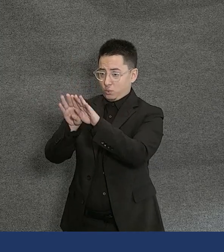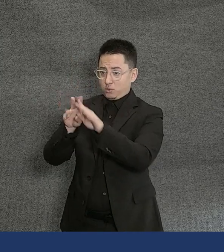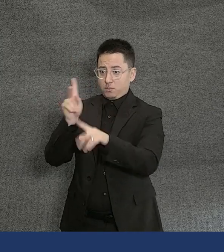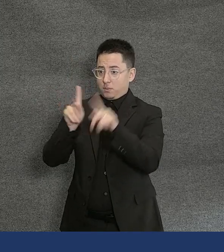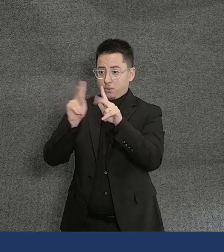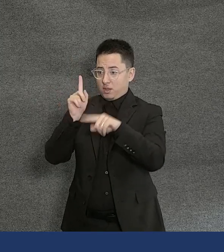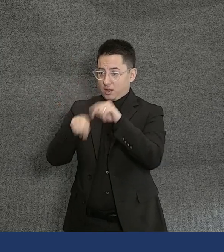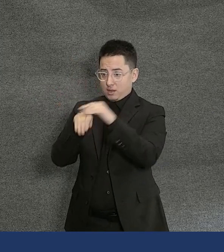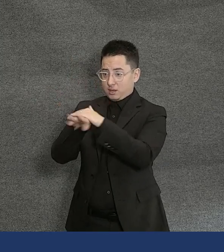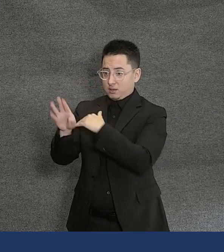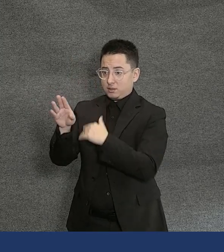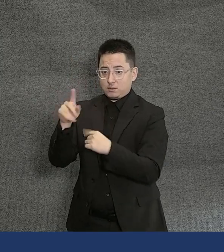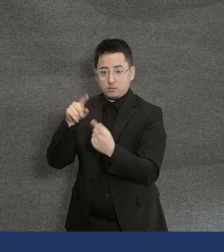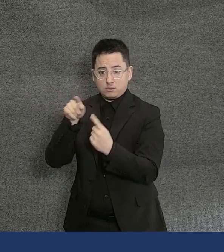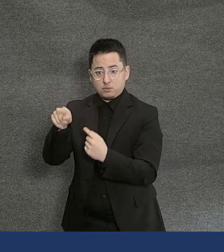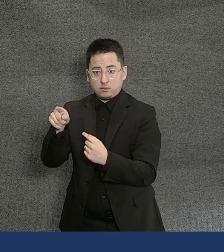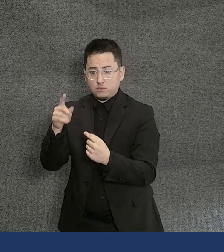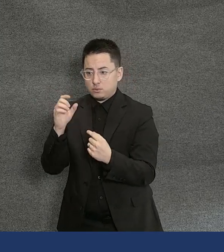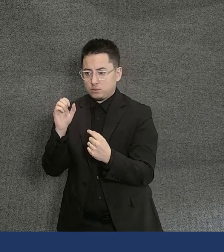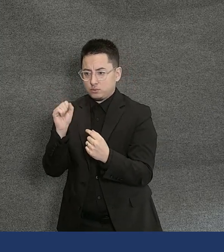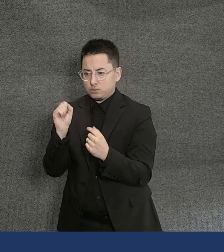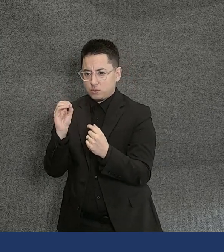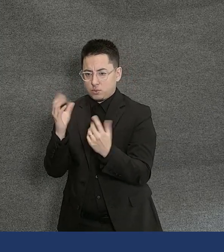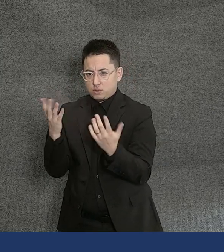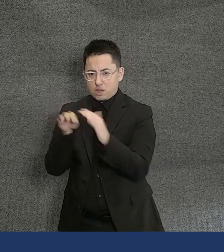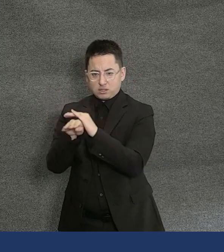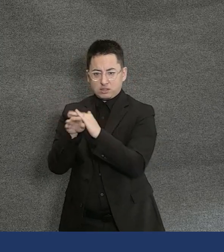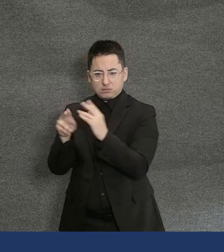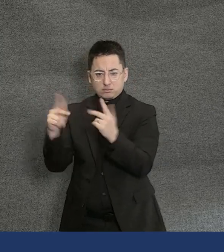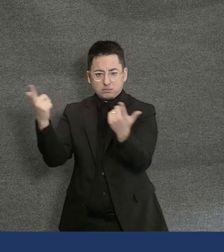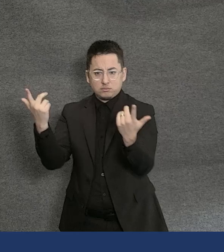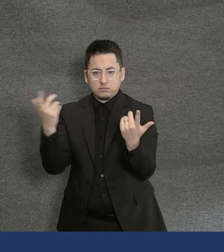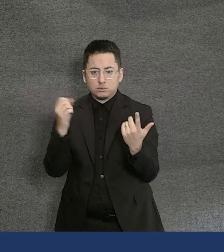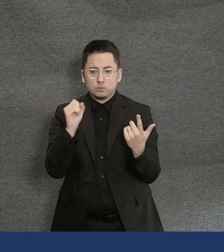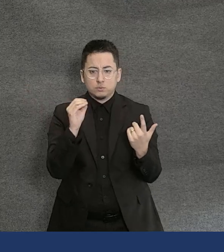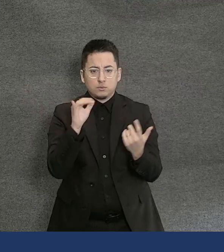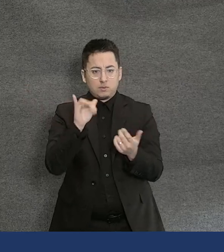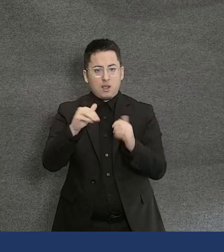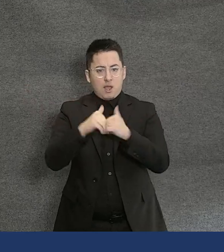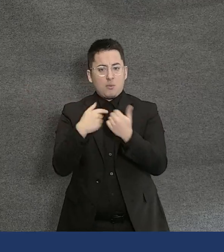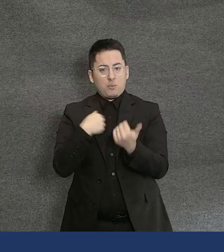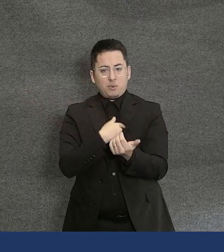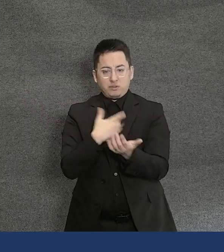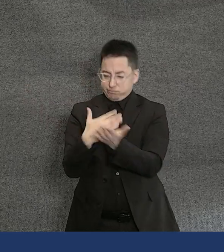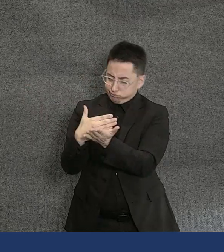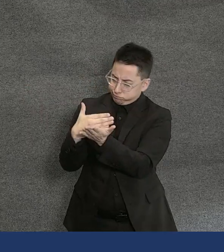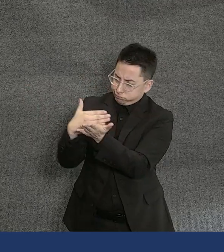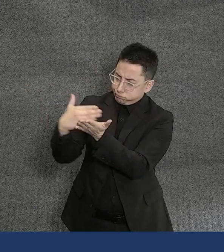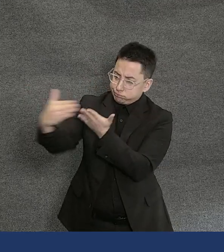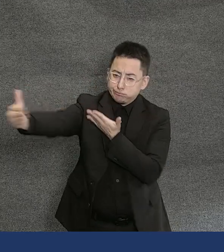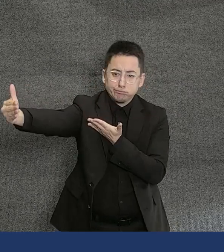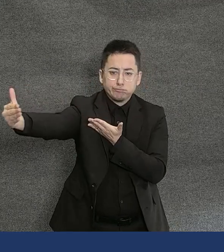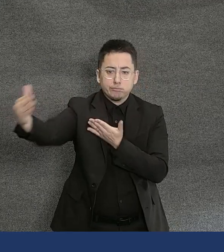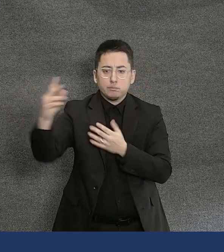It is absolutely a way to attempt to minimize access to medical assistance for people with disabilities. Full stop.